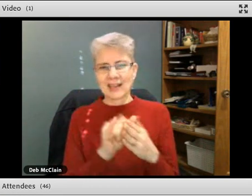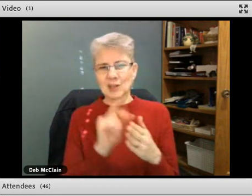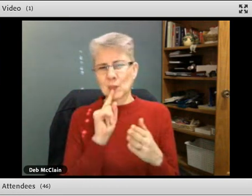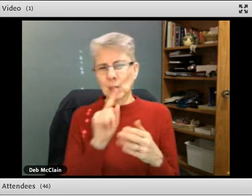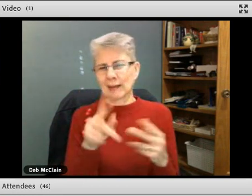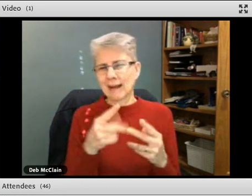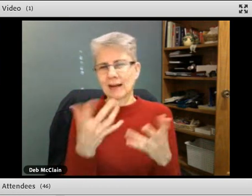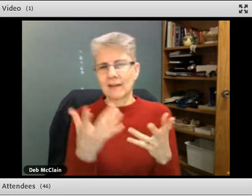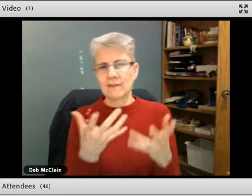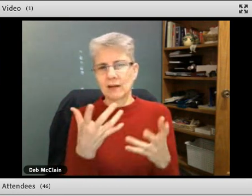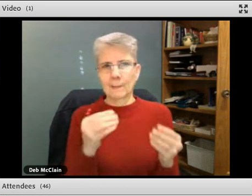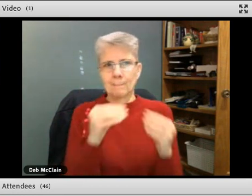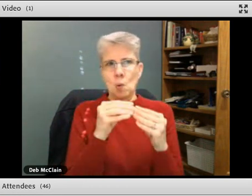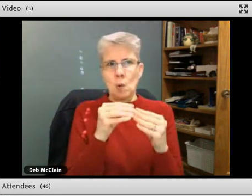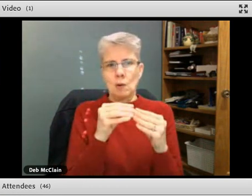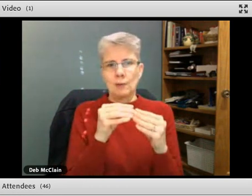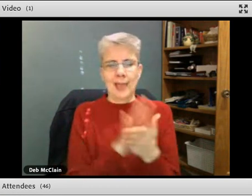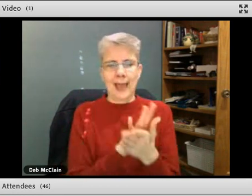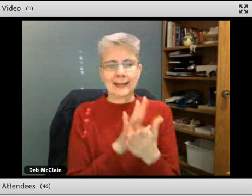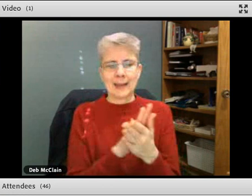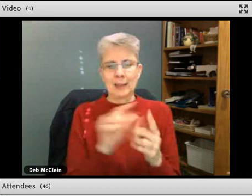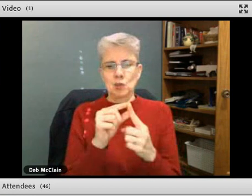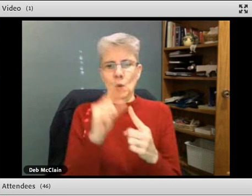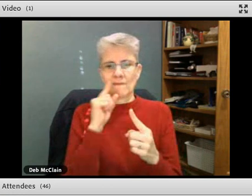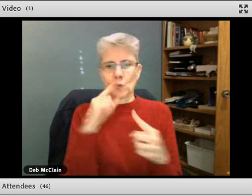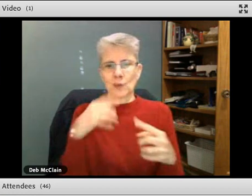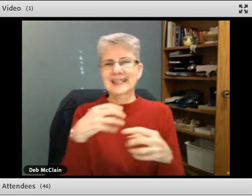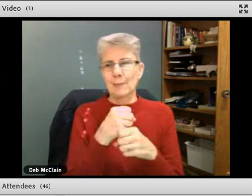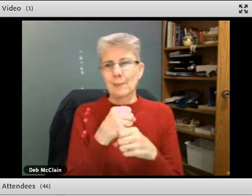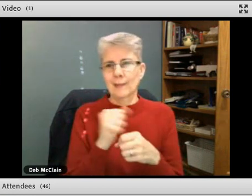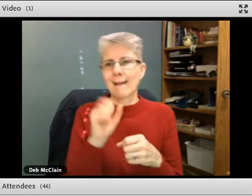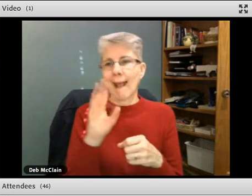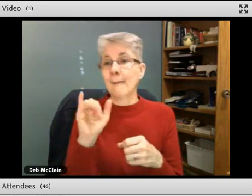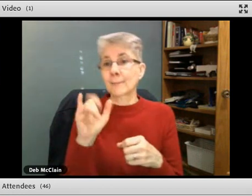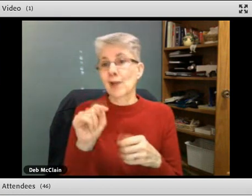An abstract is a summary typically of an academic paper